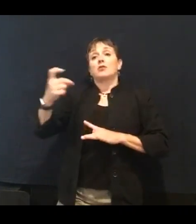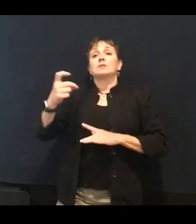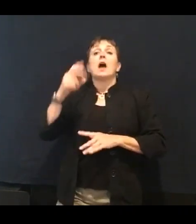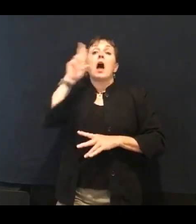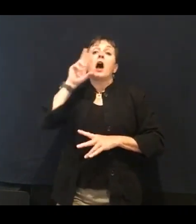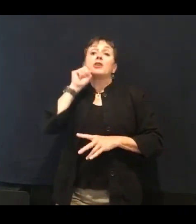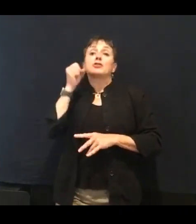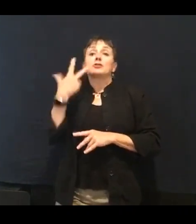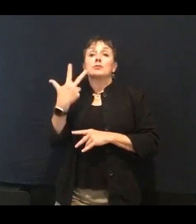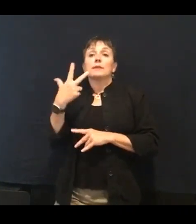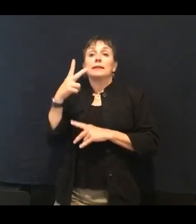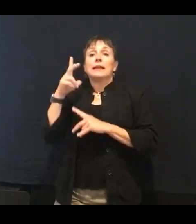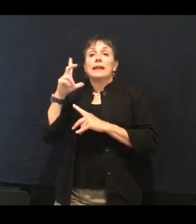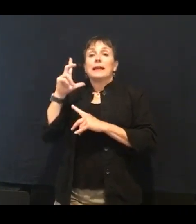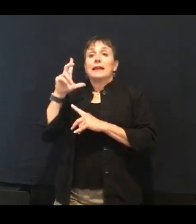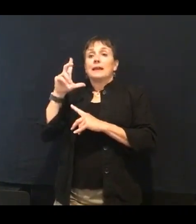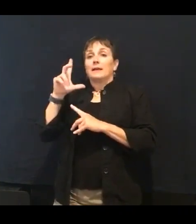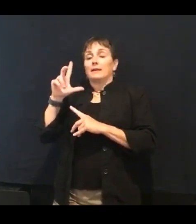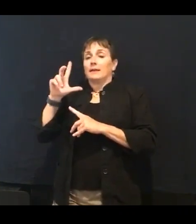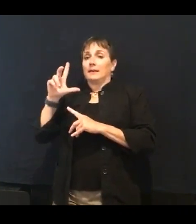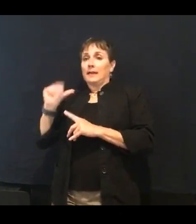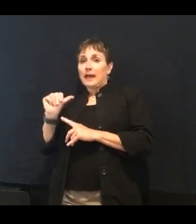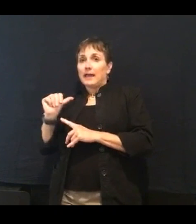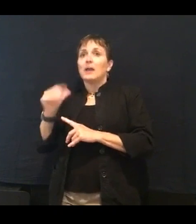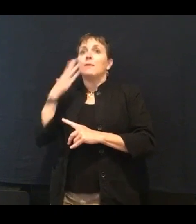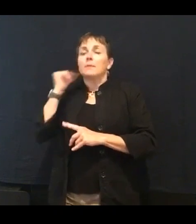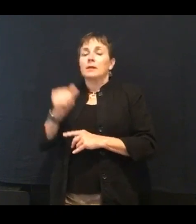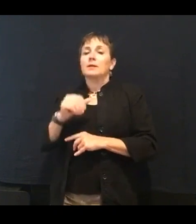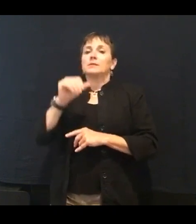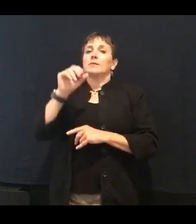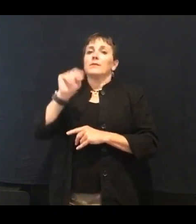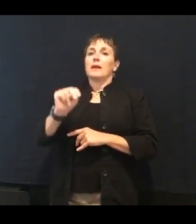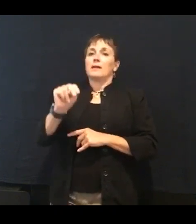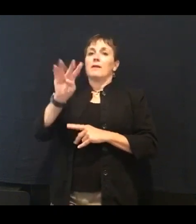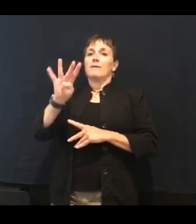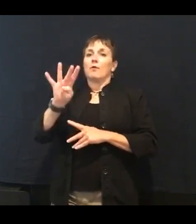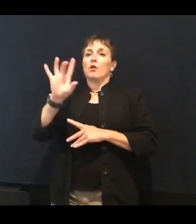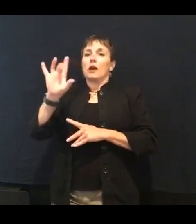mutated clarin-1. The diagram on screen